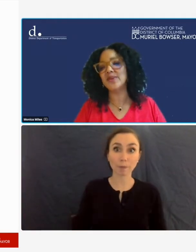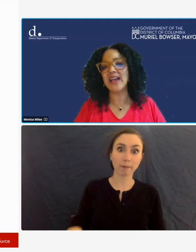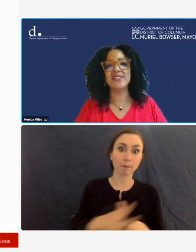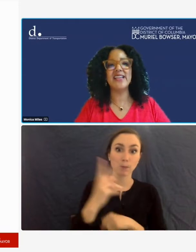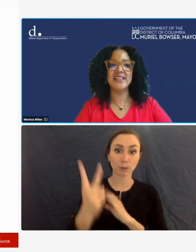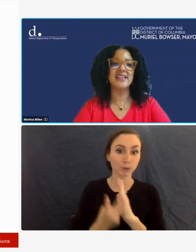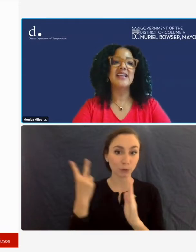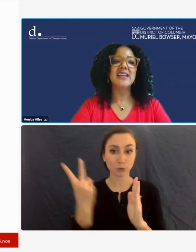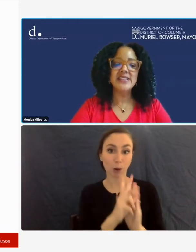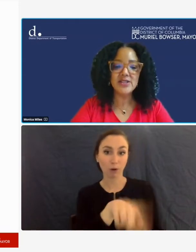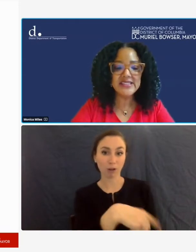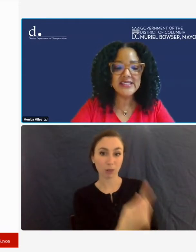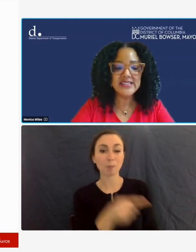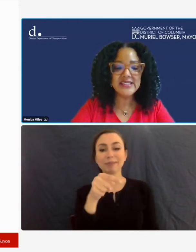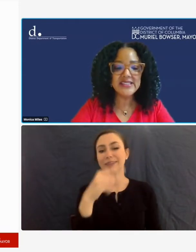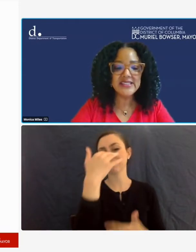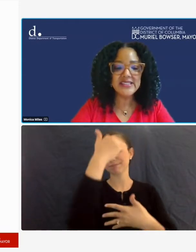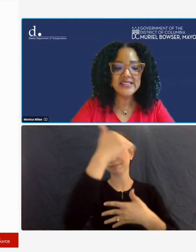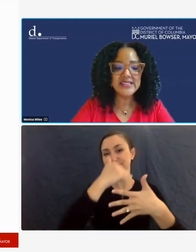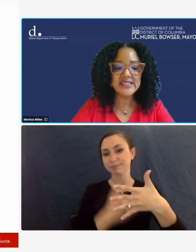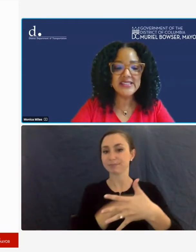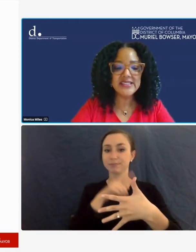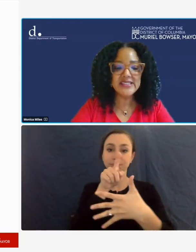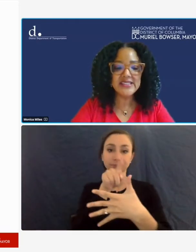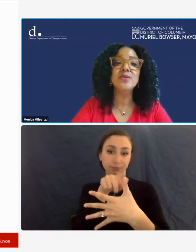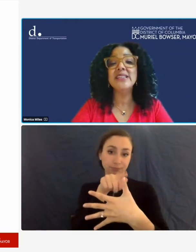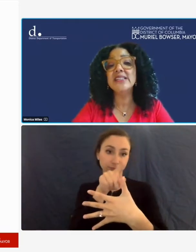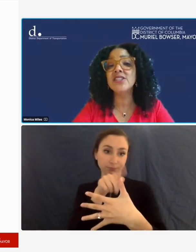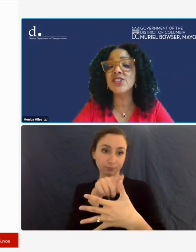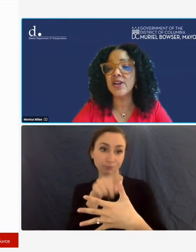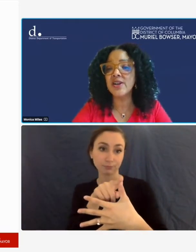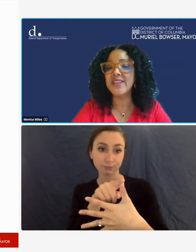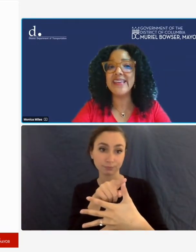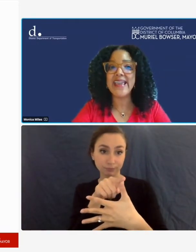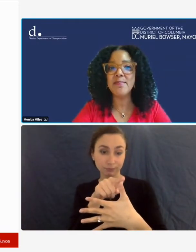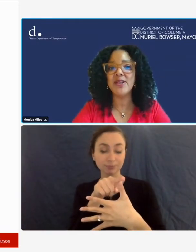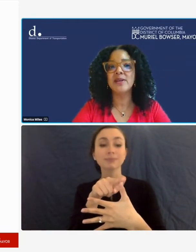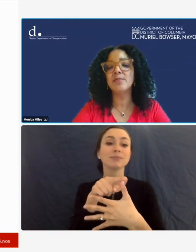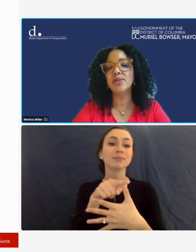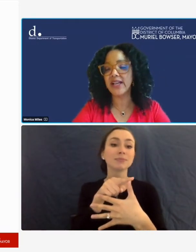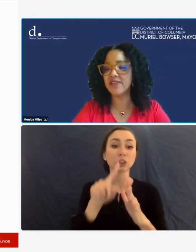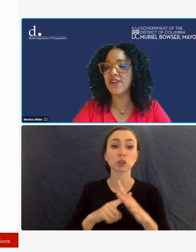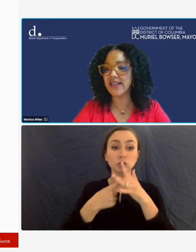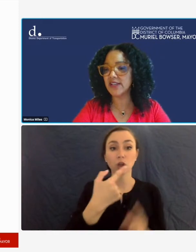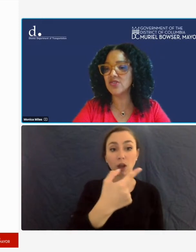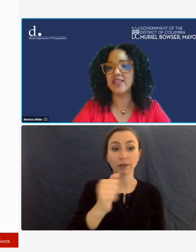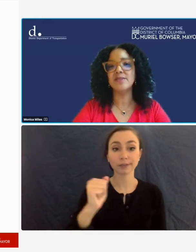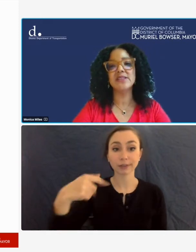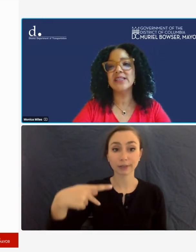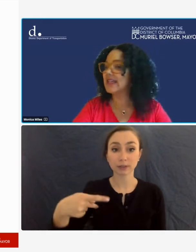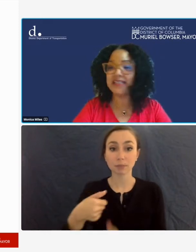to take so step number one is um you would need to start with gaap compliant financial statements not